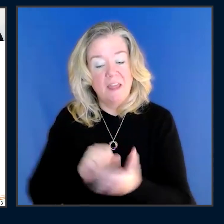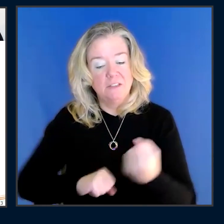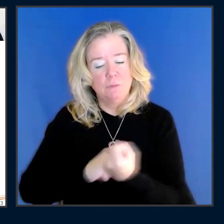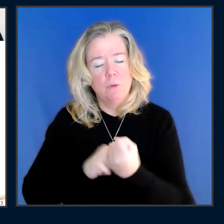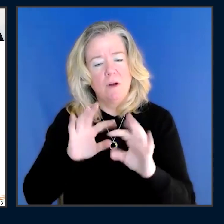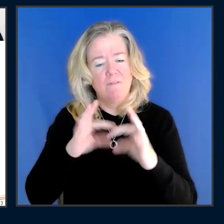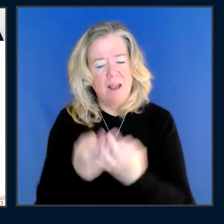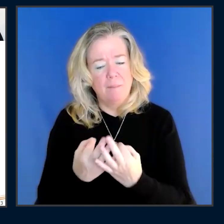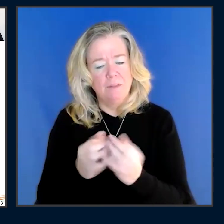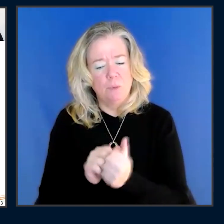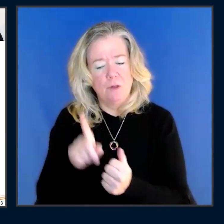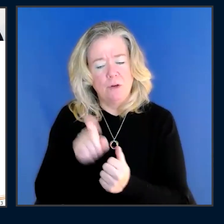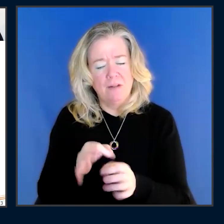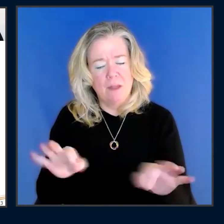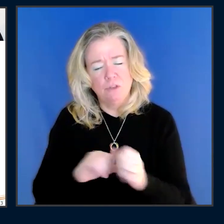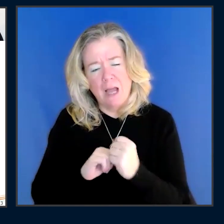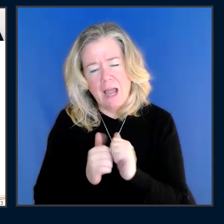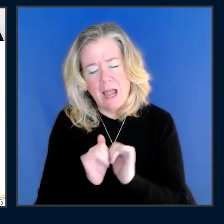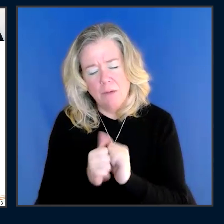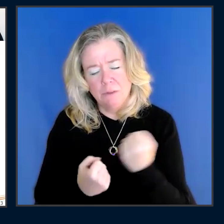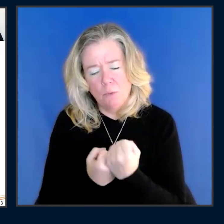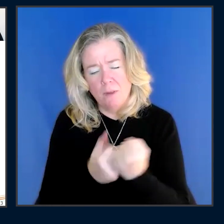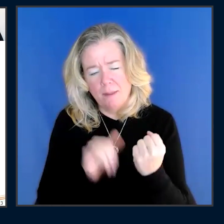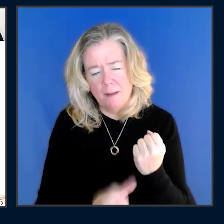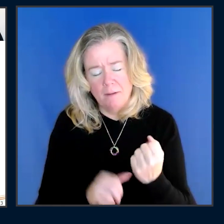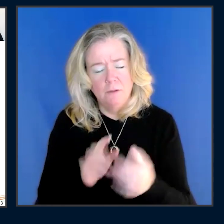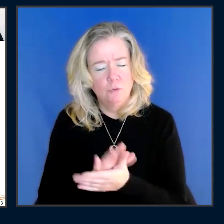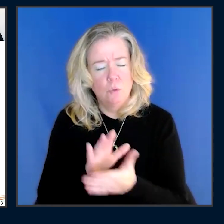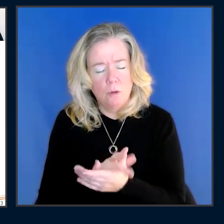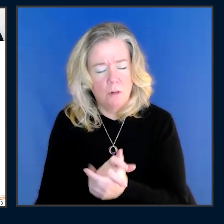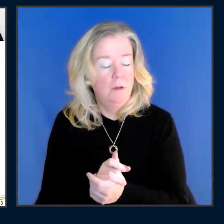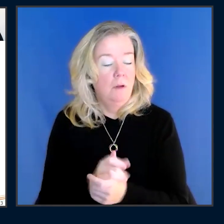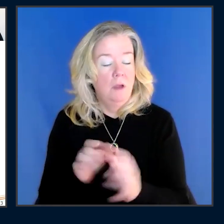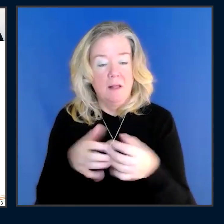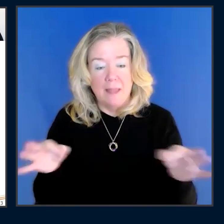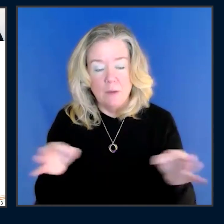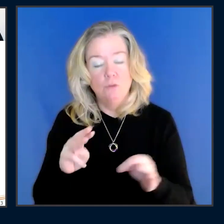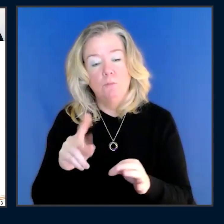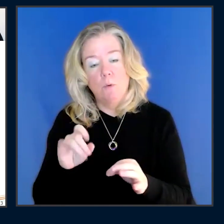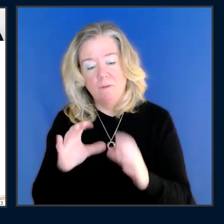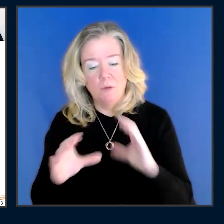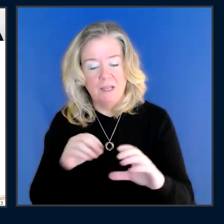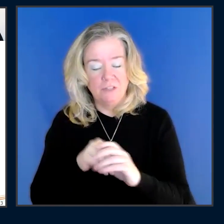support families in their native language or the language or mode of communication